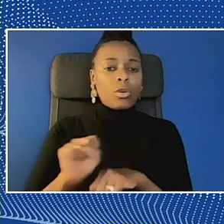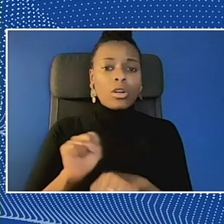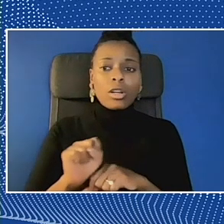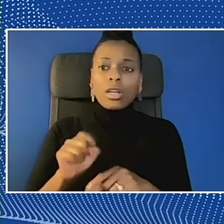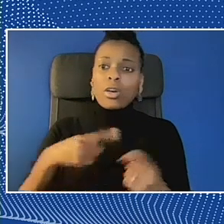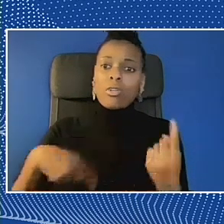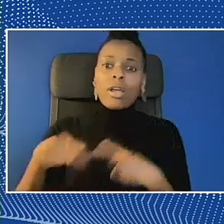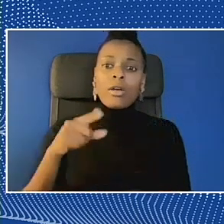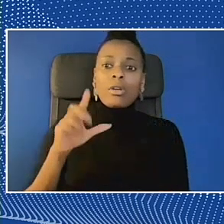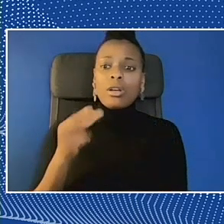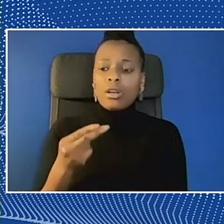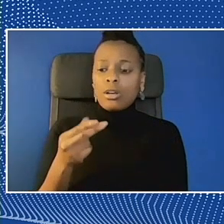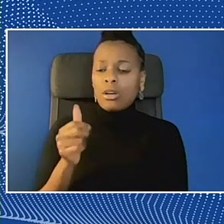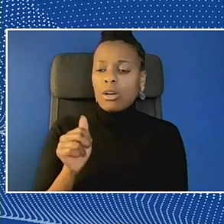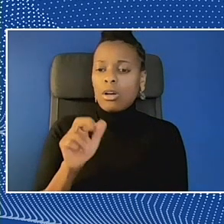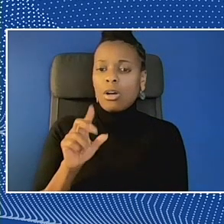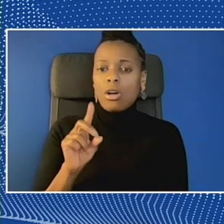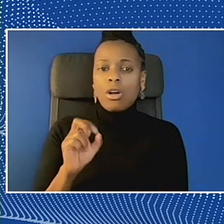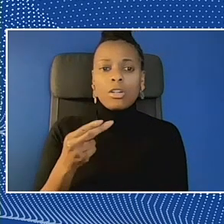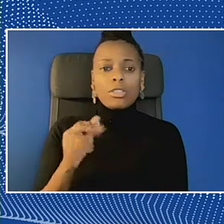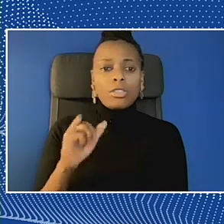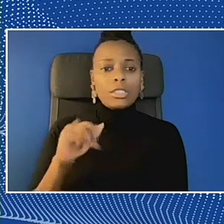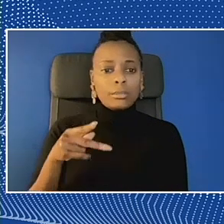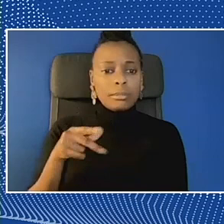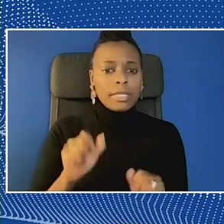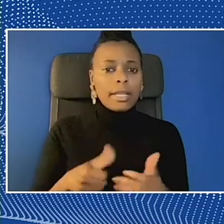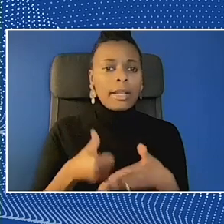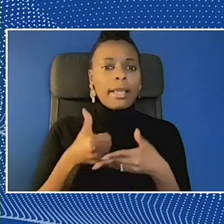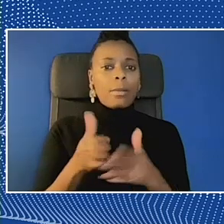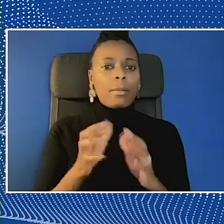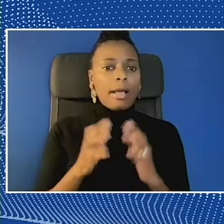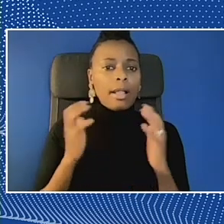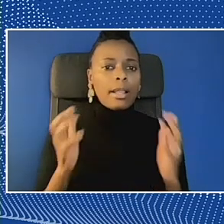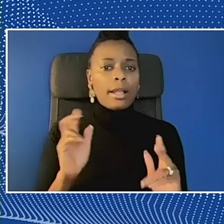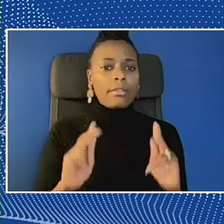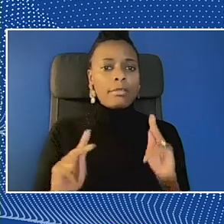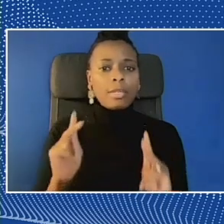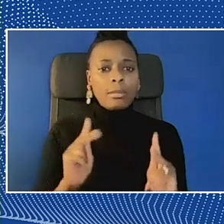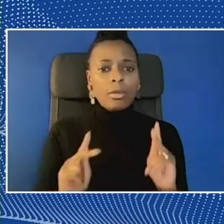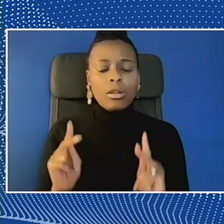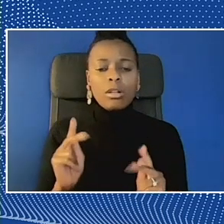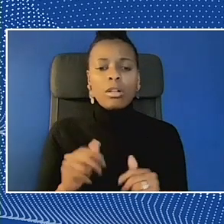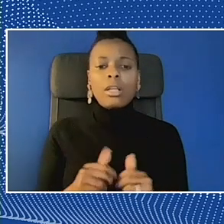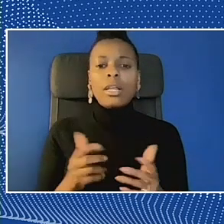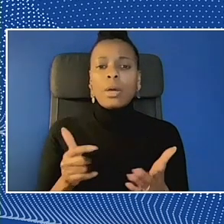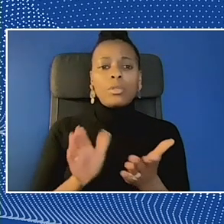potential to help a lot of people. And I just want to applaud the effort at